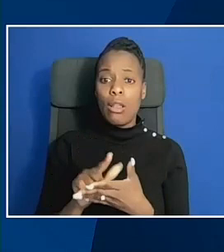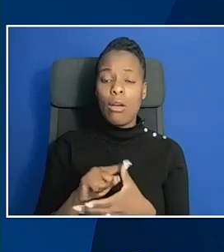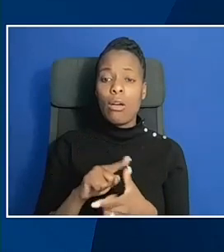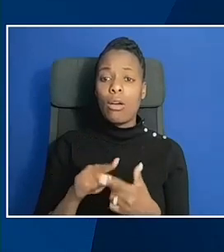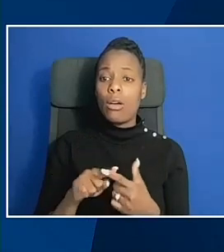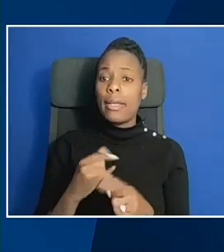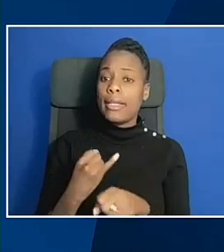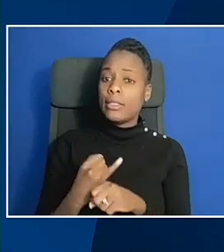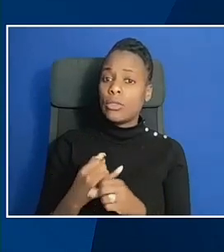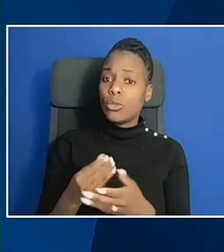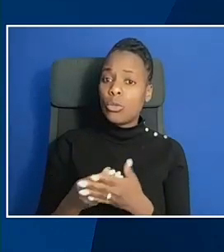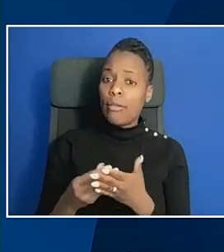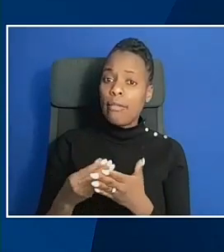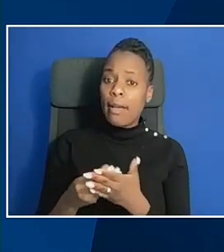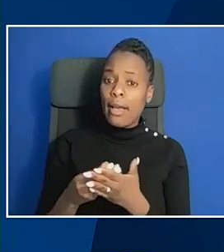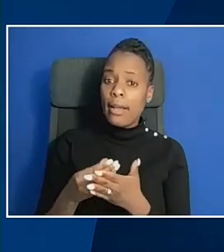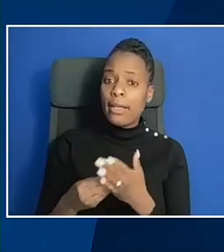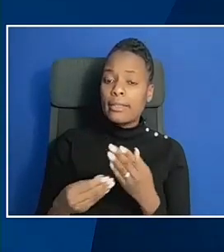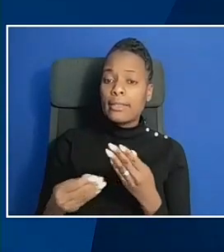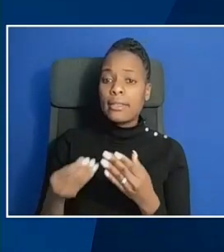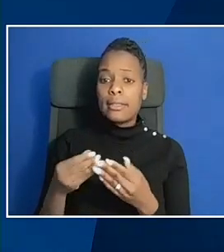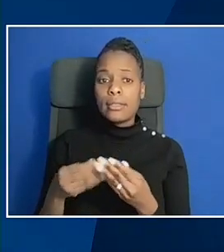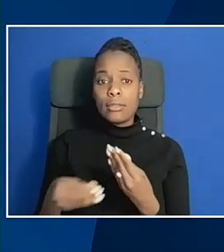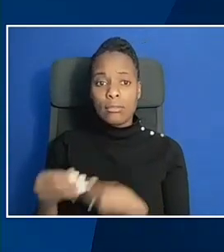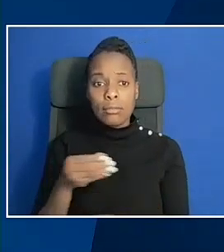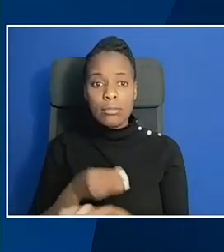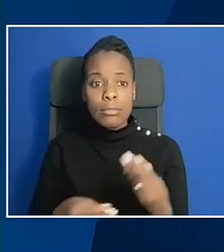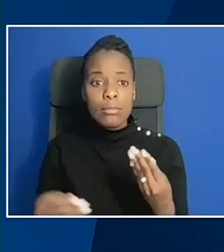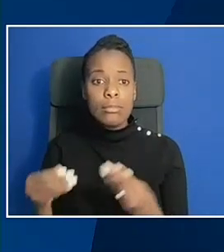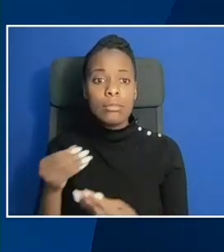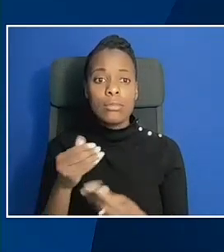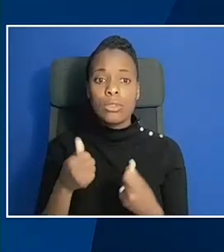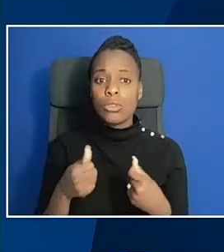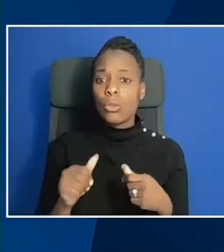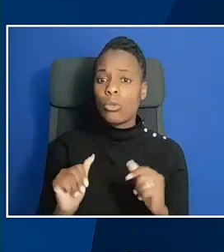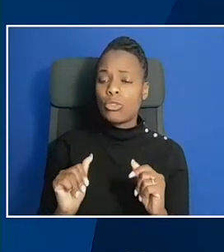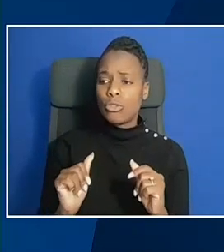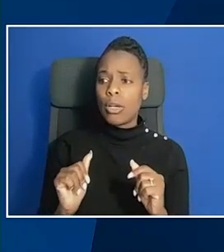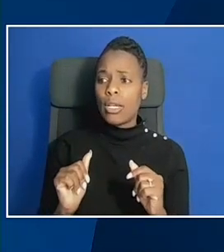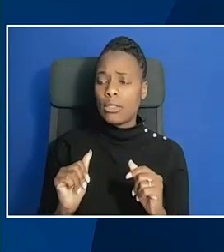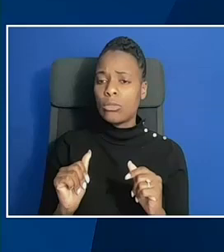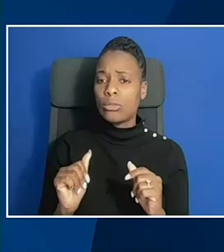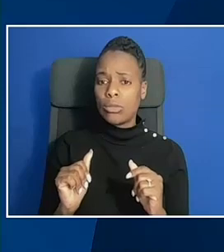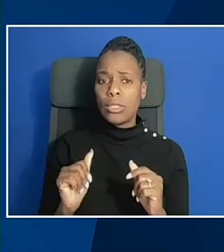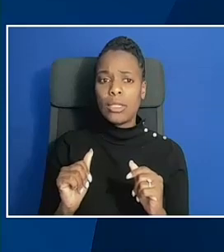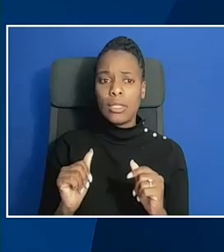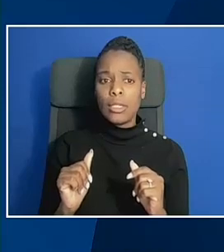So, I mean, trying to reach something besides the broad term education-specific